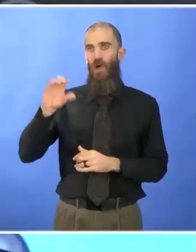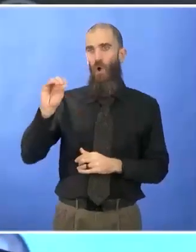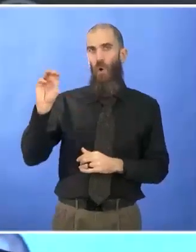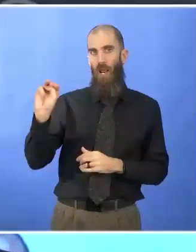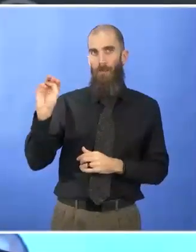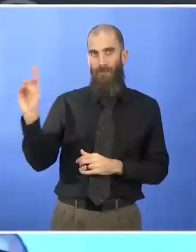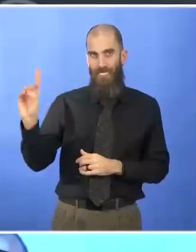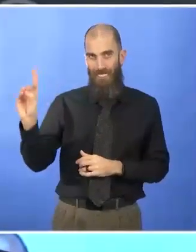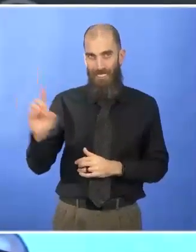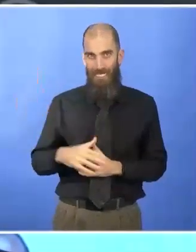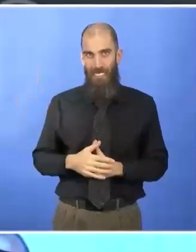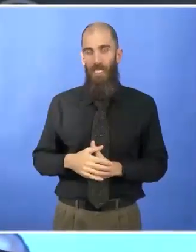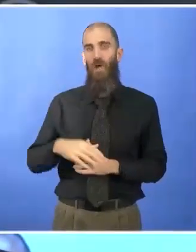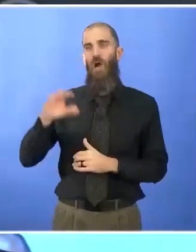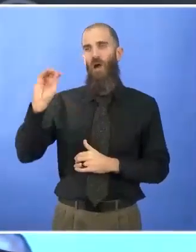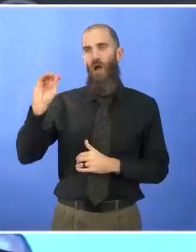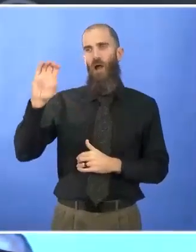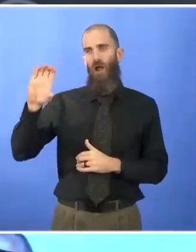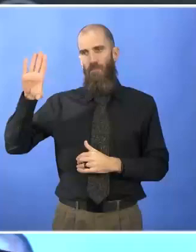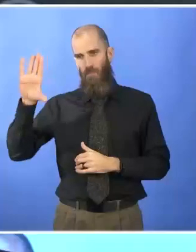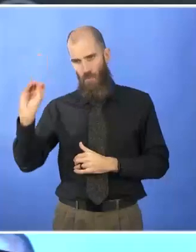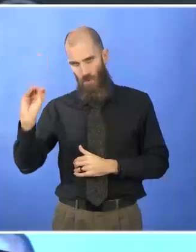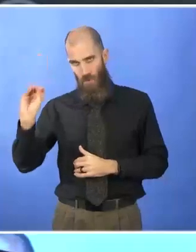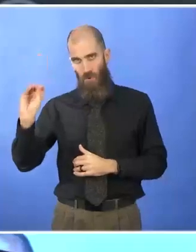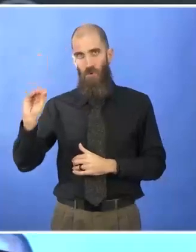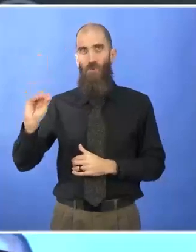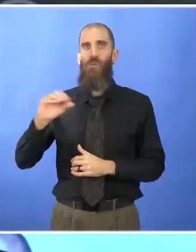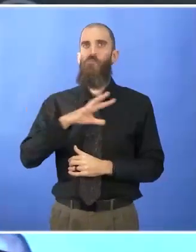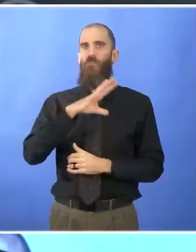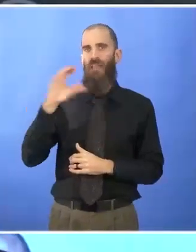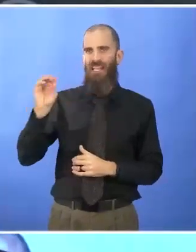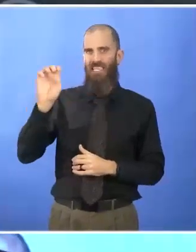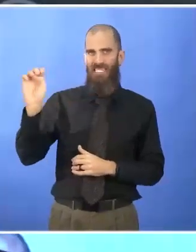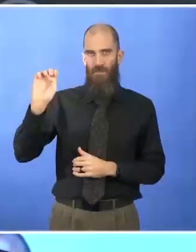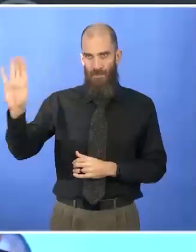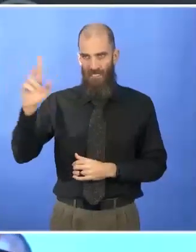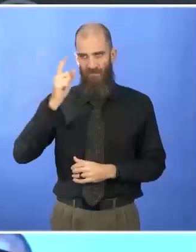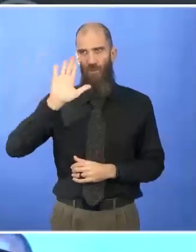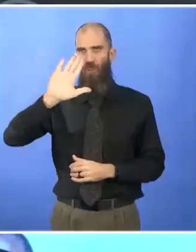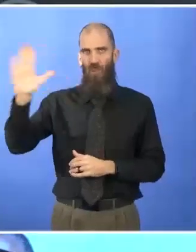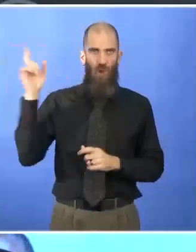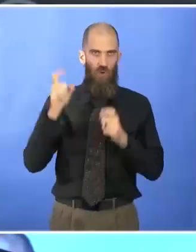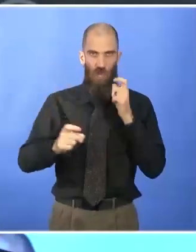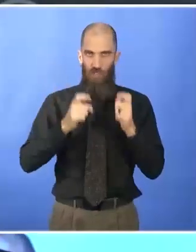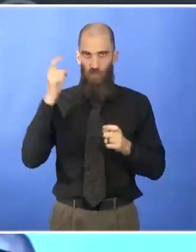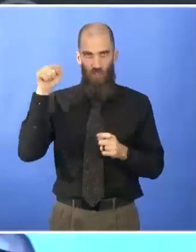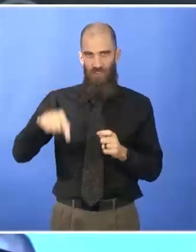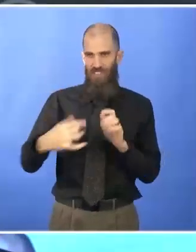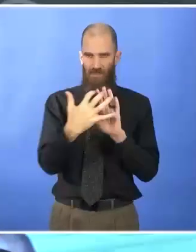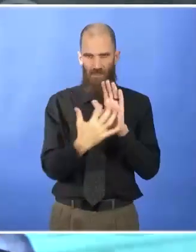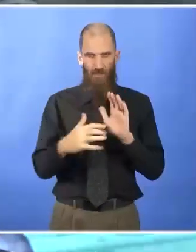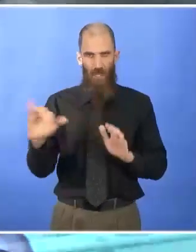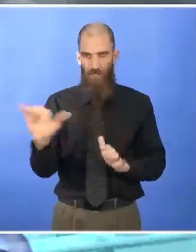ENFORCEMENT BUREAU. JOINING ME TODAY ARE OUR LEGAL